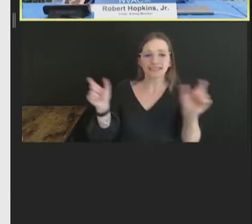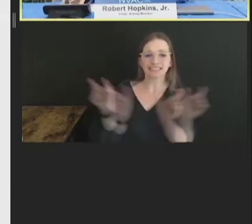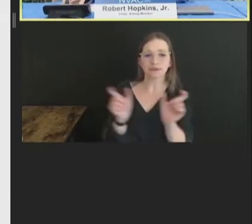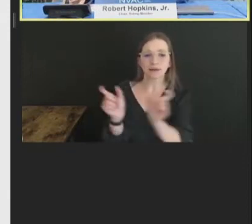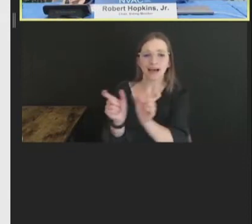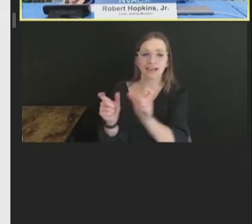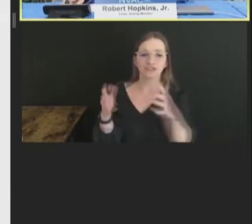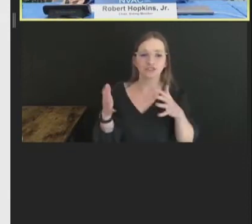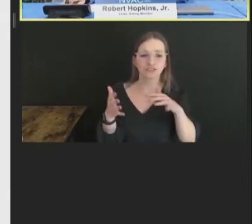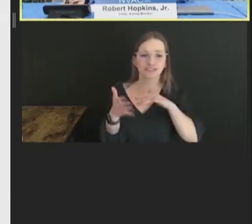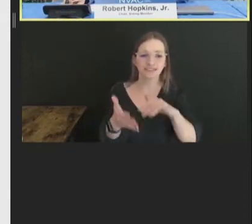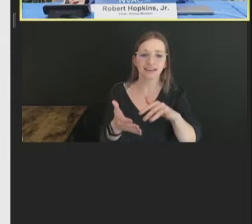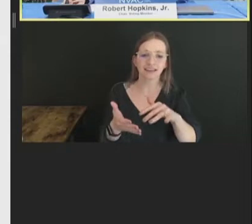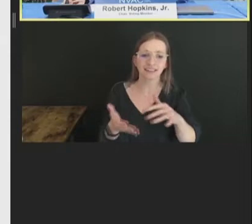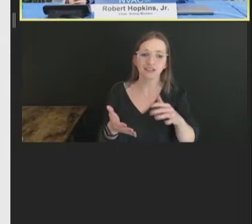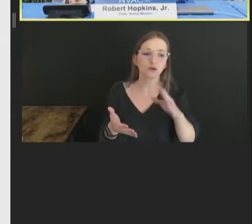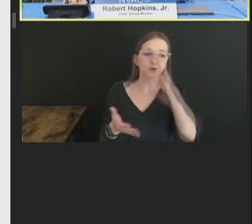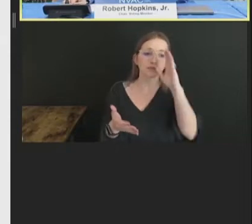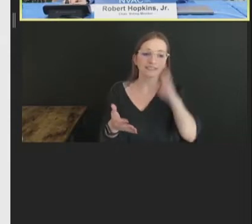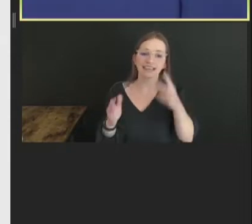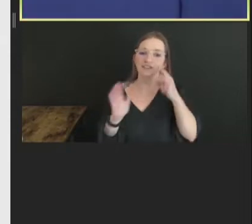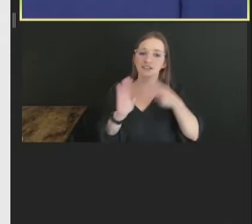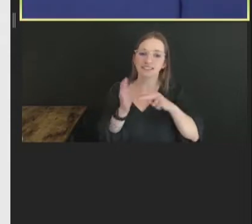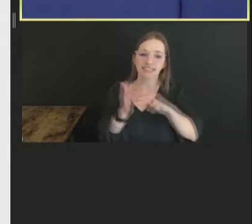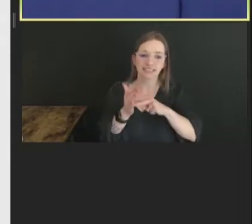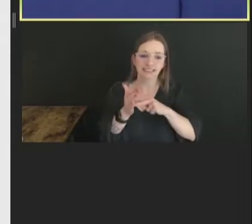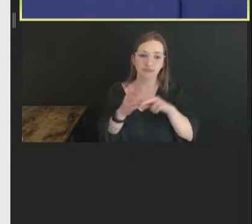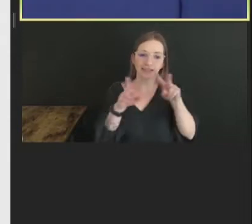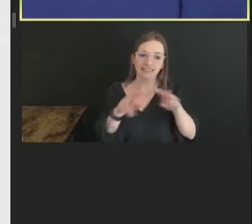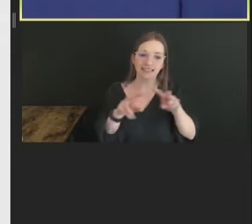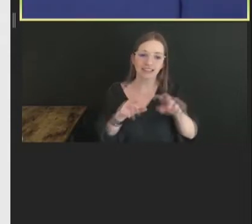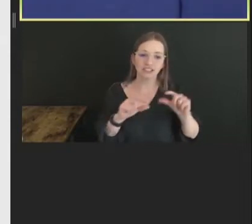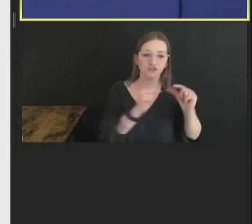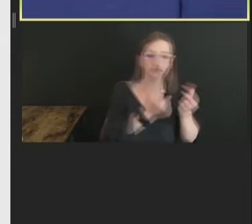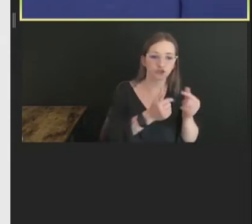you know, analysis of groups between groups, but that's of course exactly